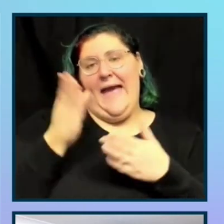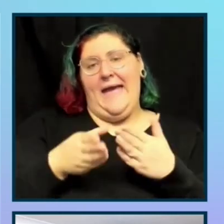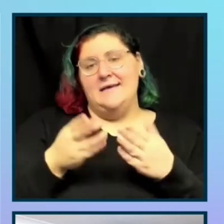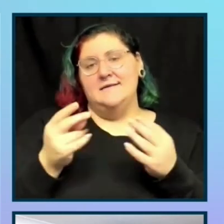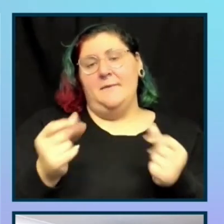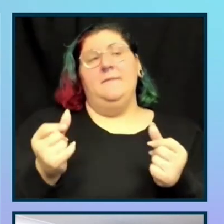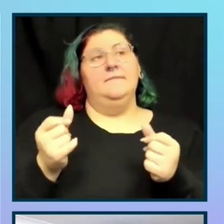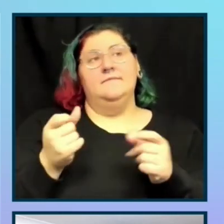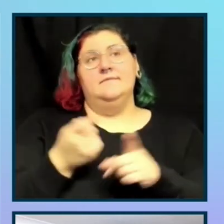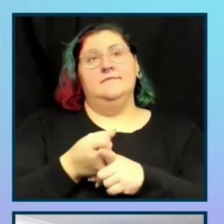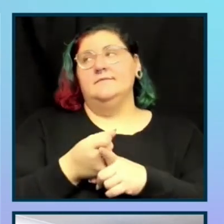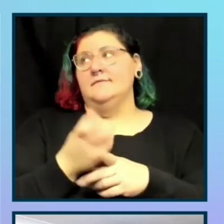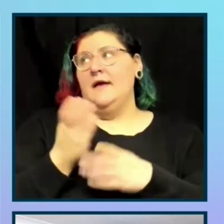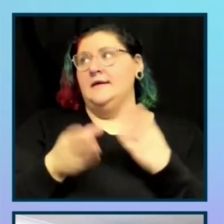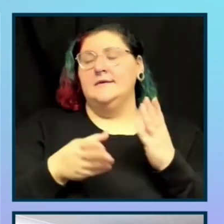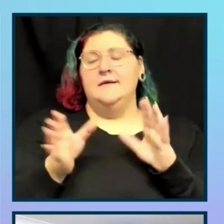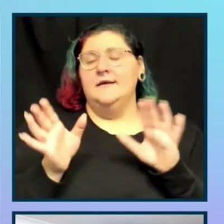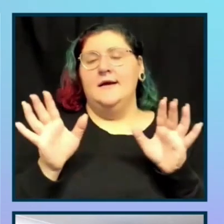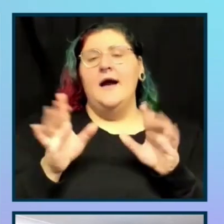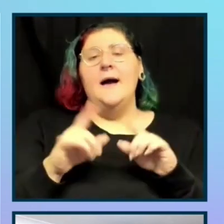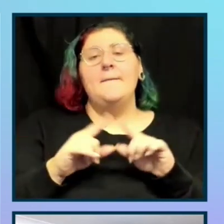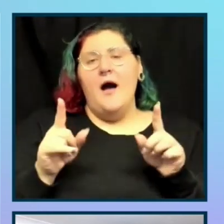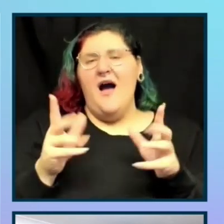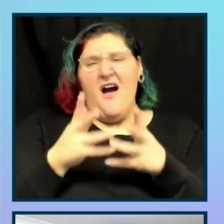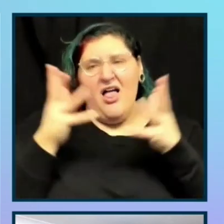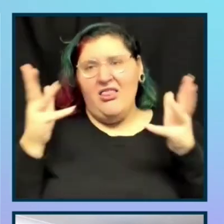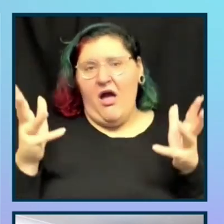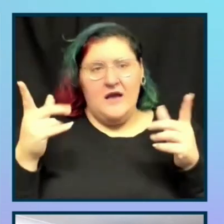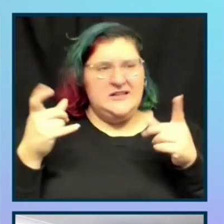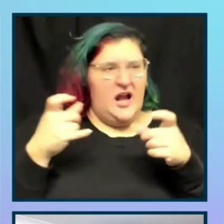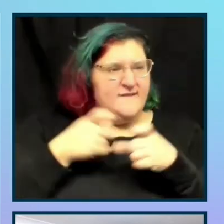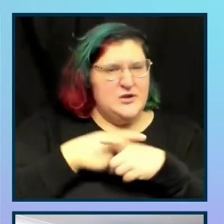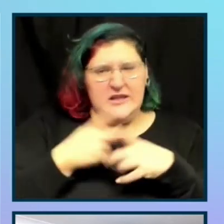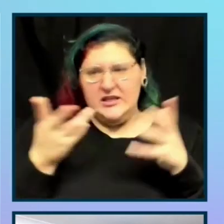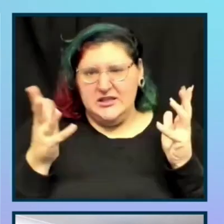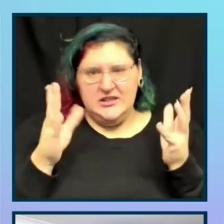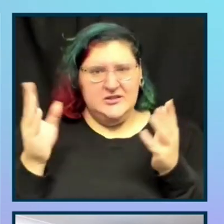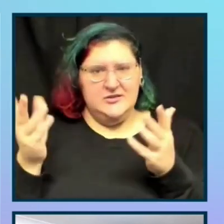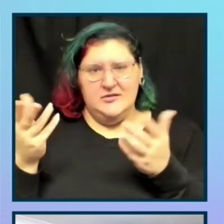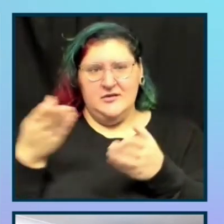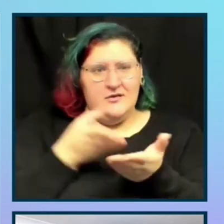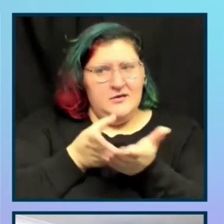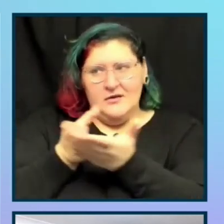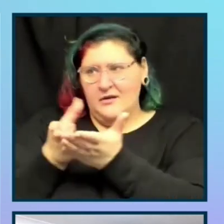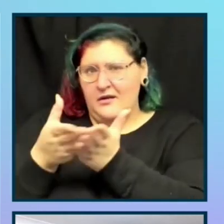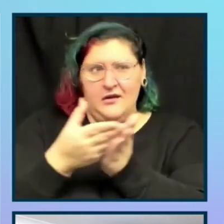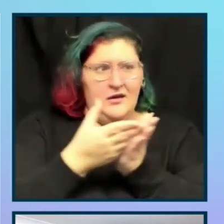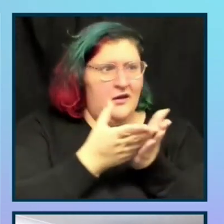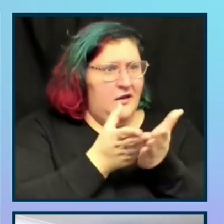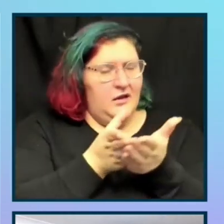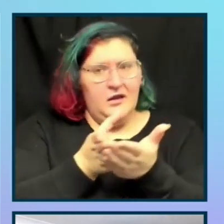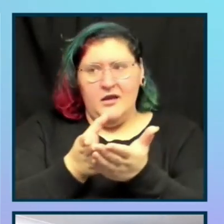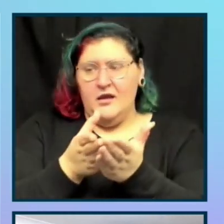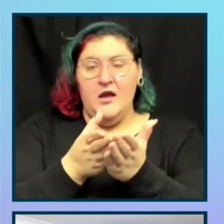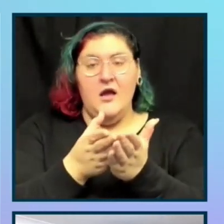so essentially there was a lot going on there, but meaner the other voice that you can hear in that footage that isn't me,